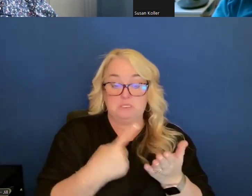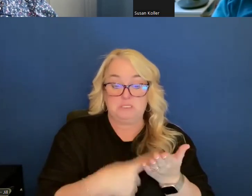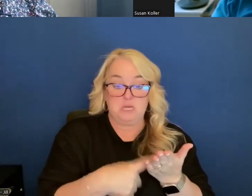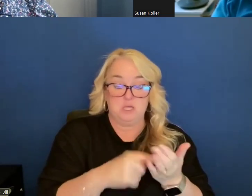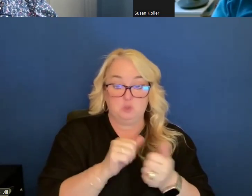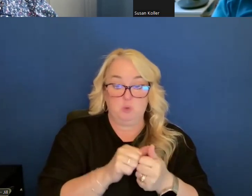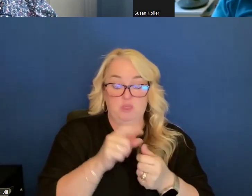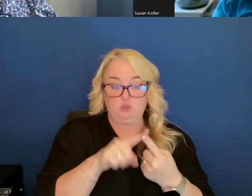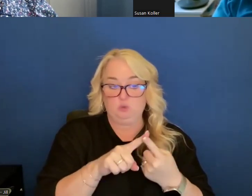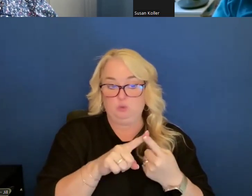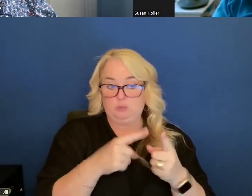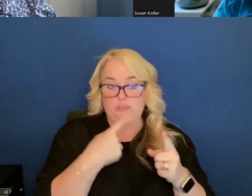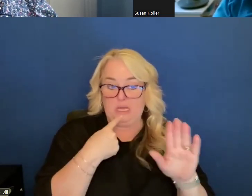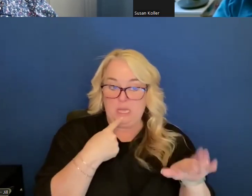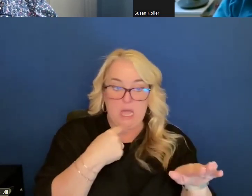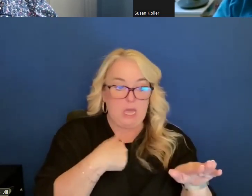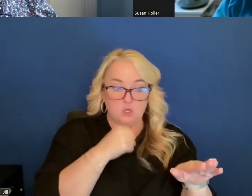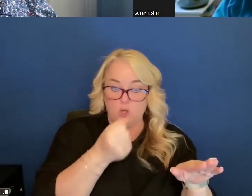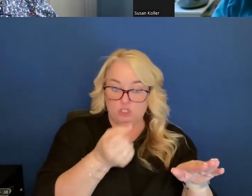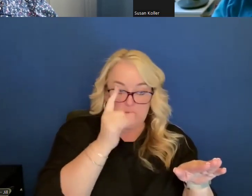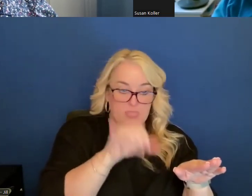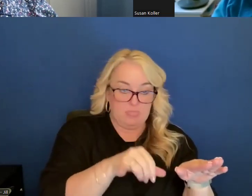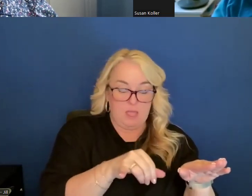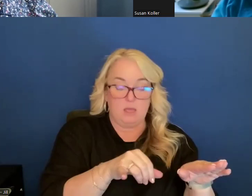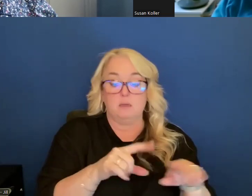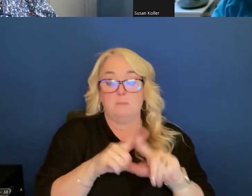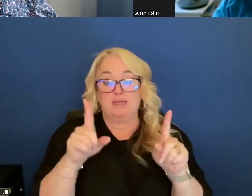understand that." And in my comments, I literally said, I